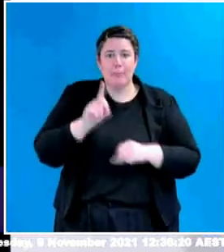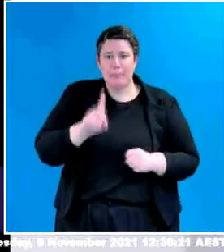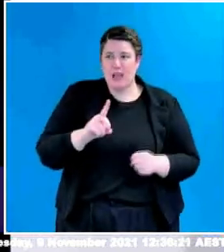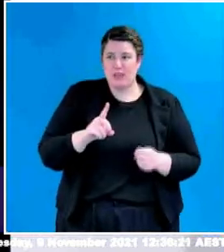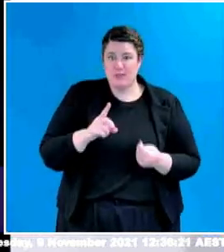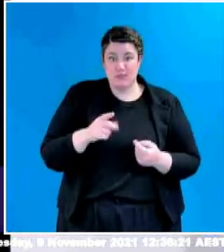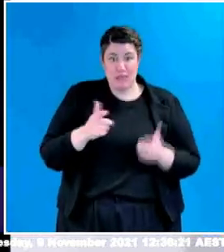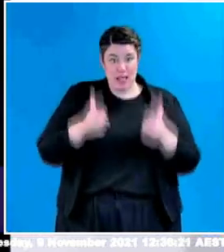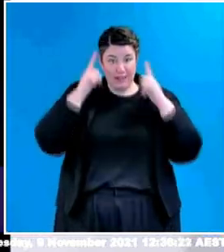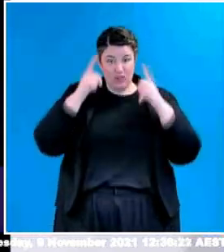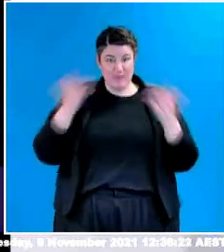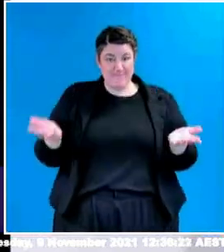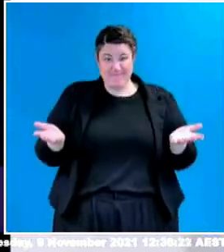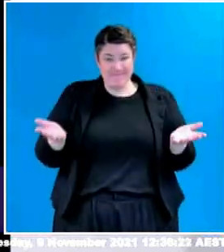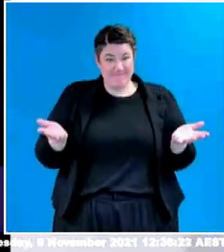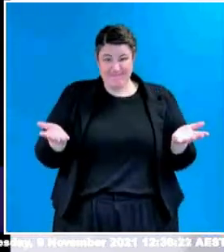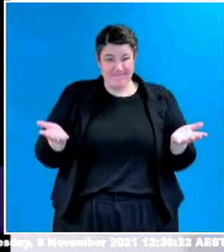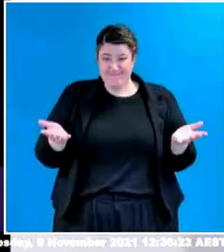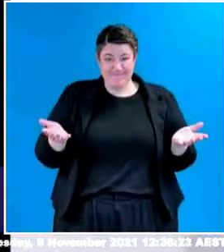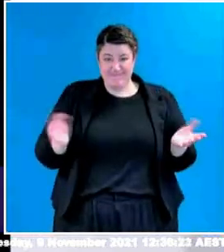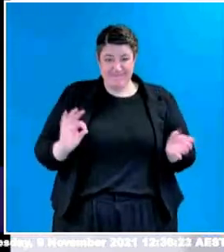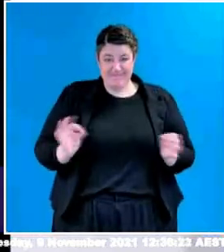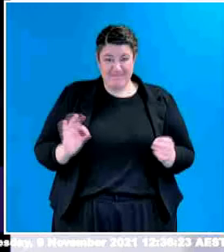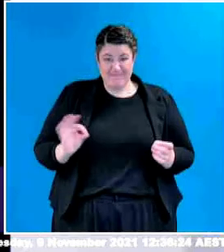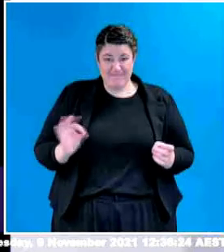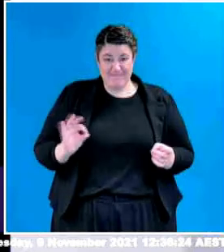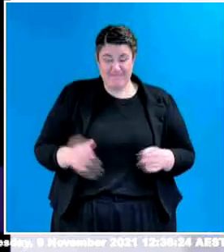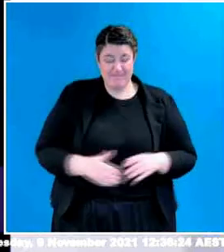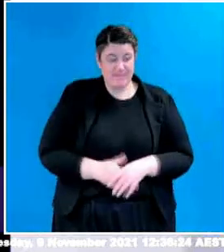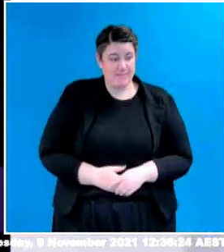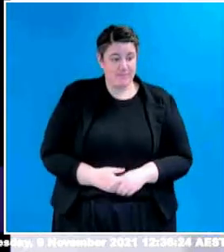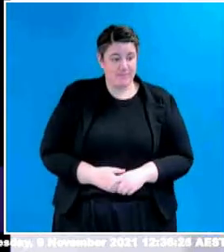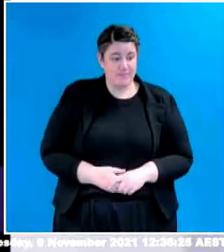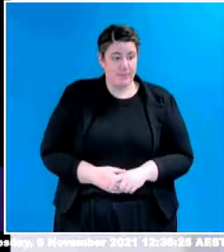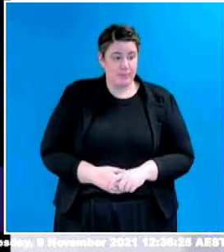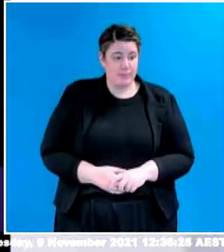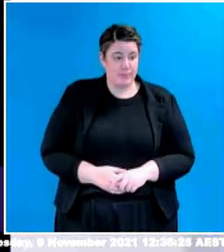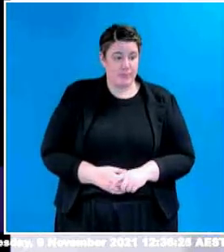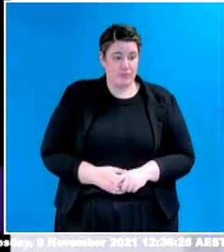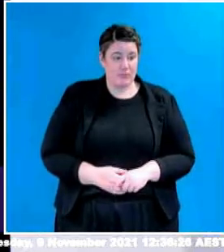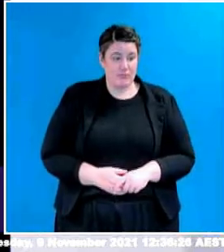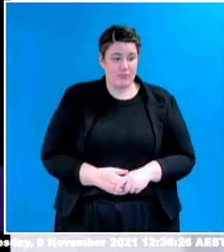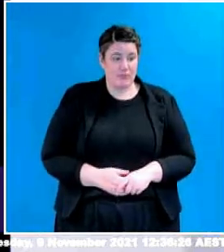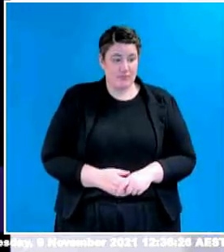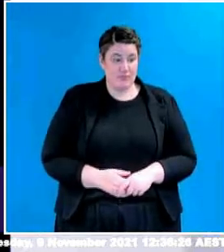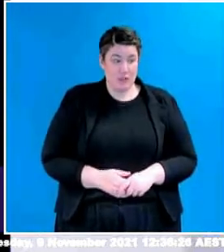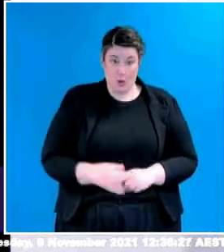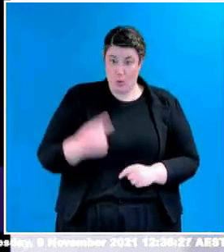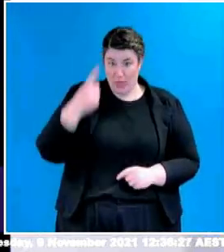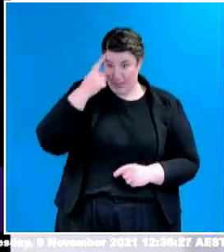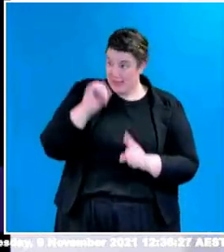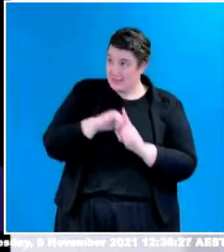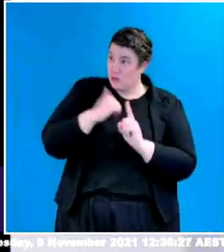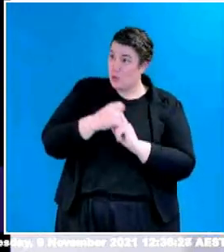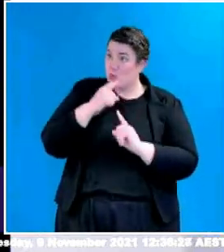leadership development as part of that economic development. So it doesn't look like the situation is changing any time soon.